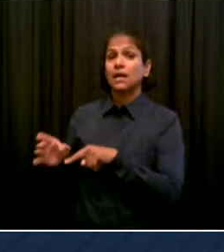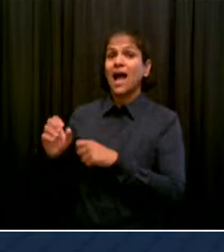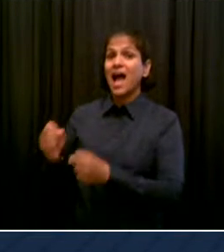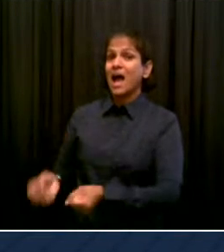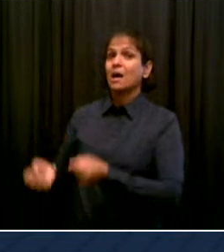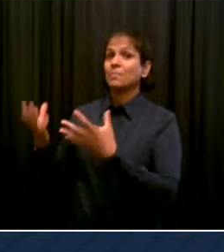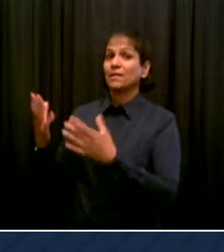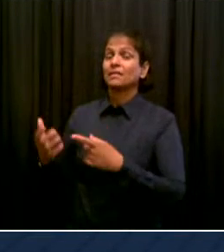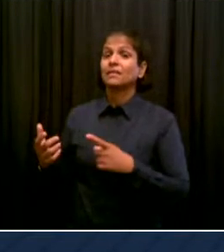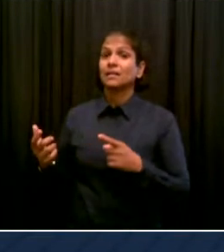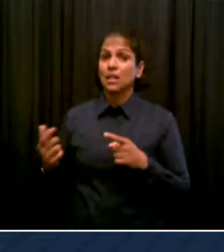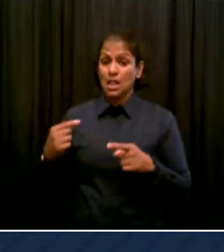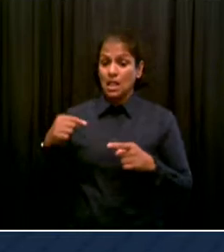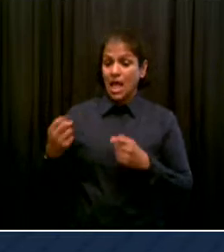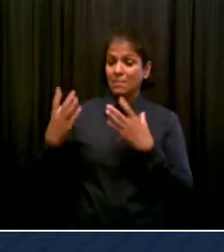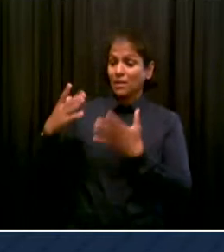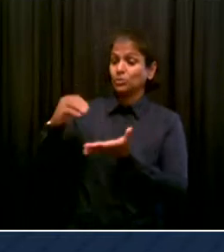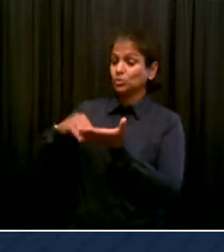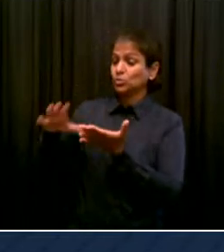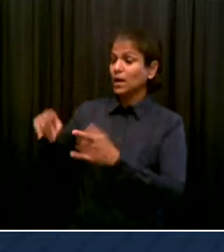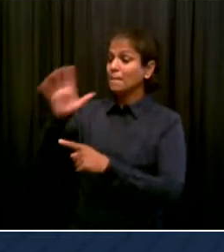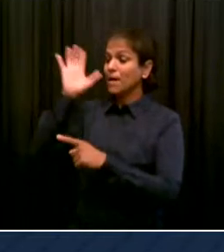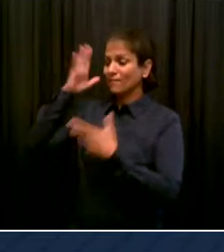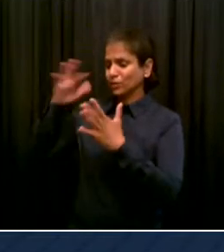IN ADDITION, WE HAVE 350 OF THE